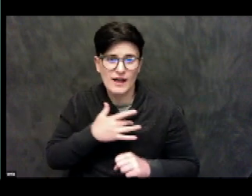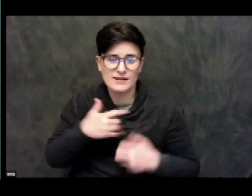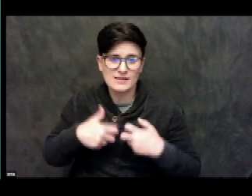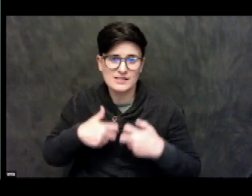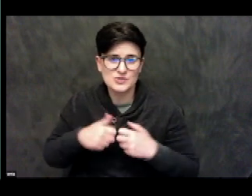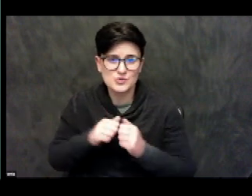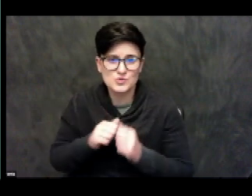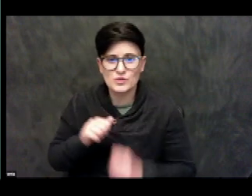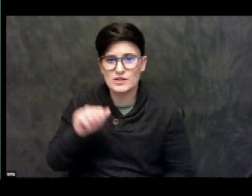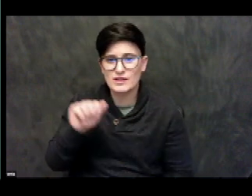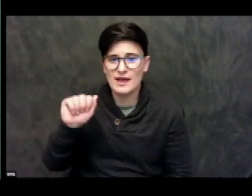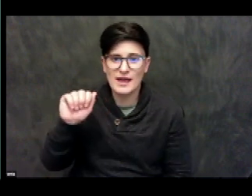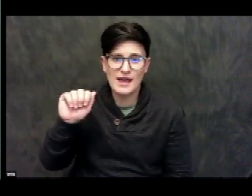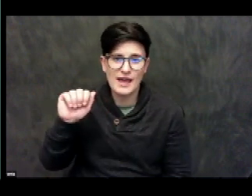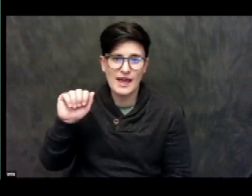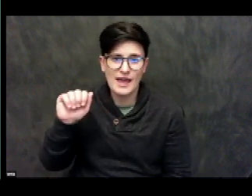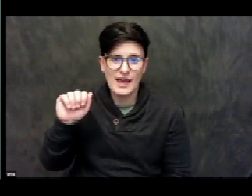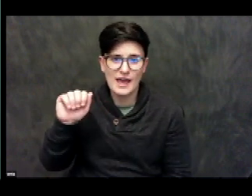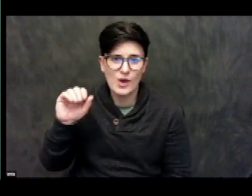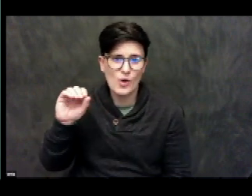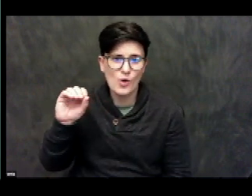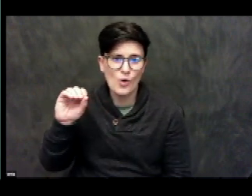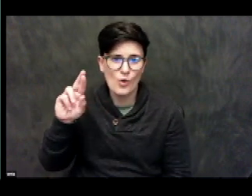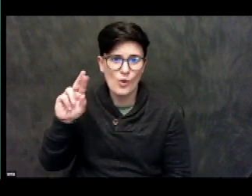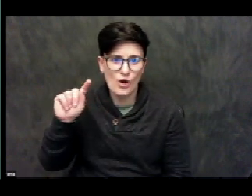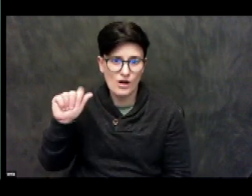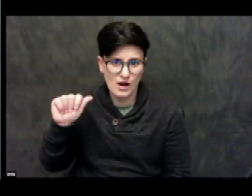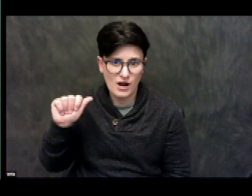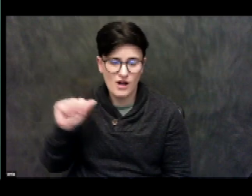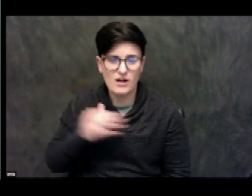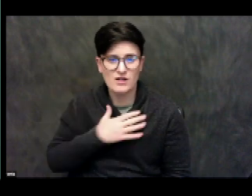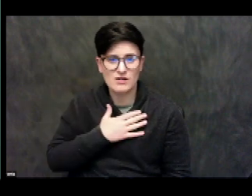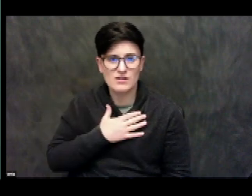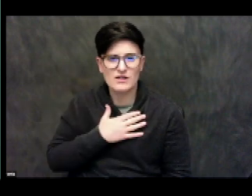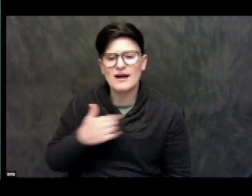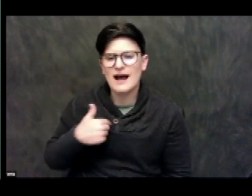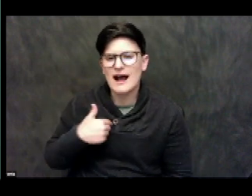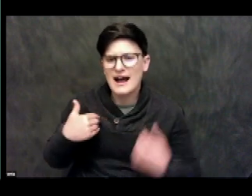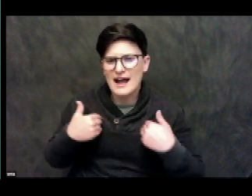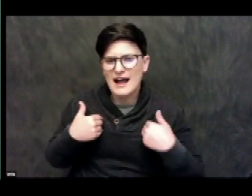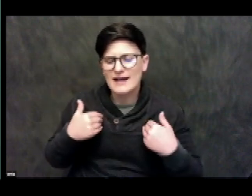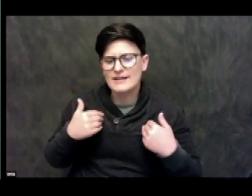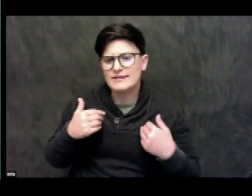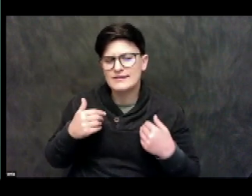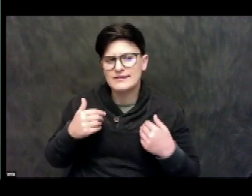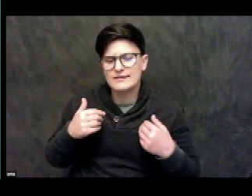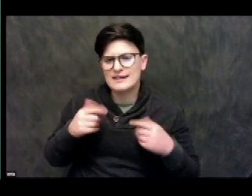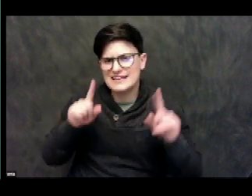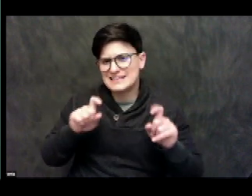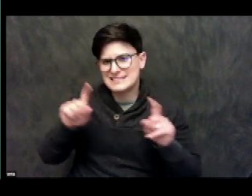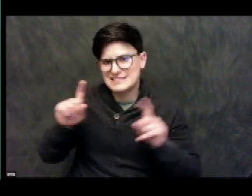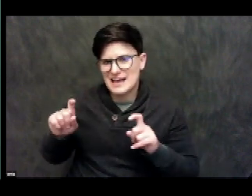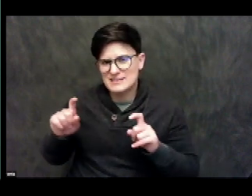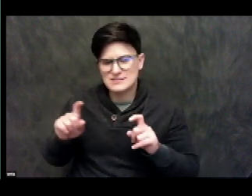I had a I forget what test it was a fetal a fetal heart test